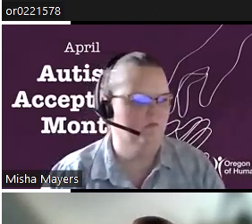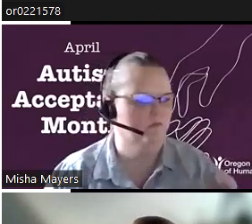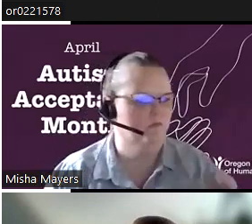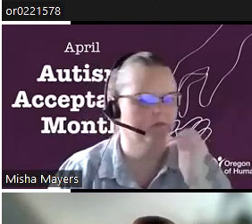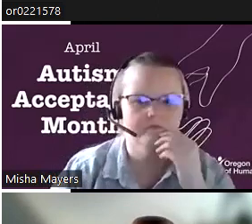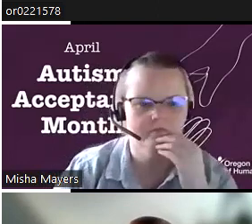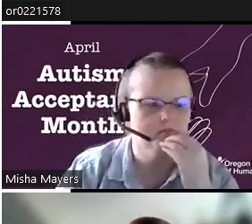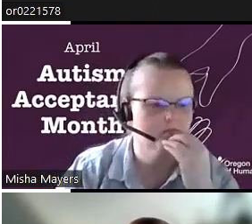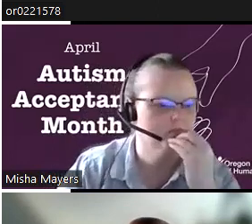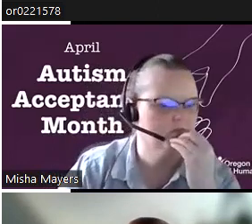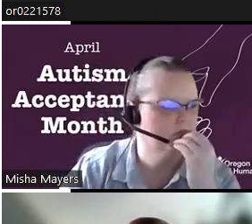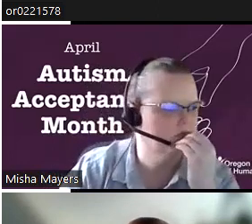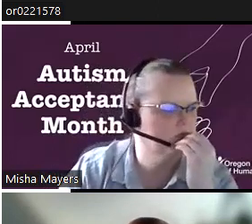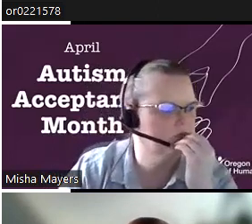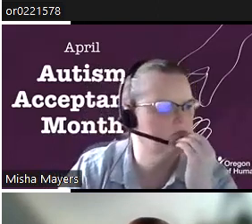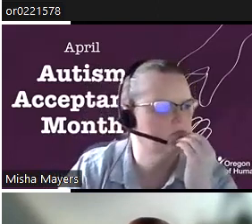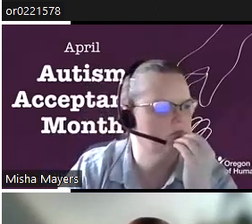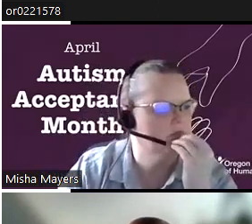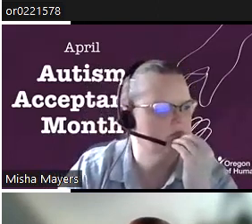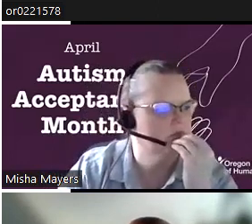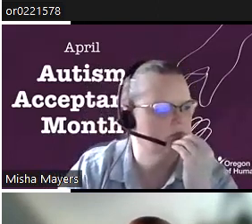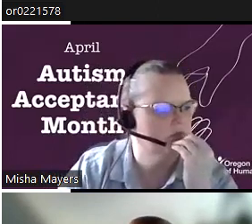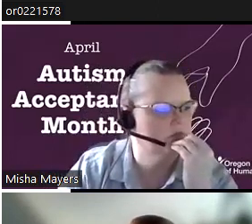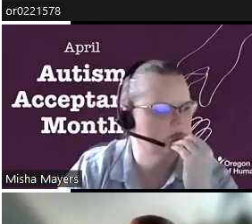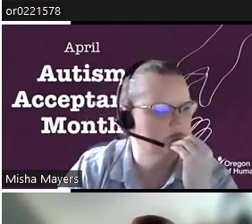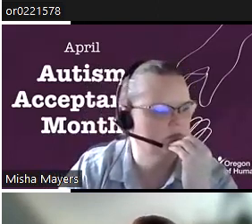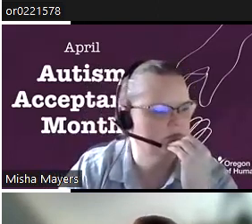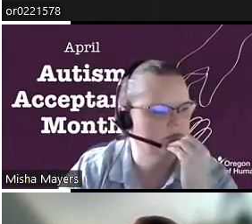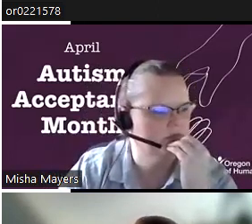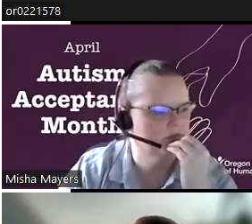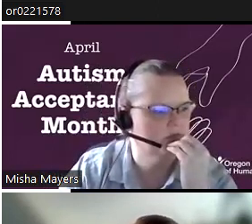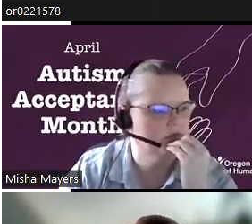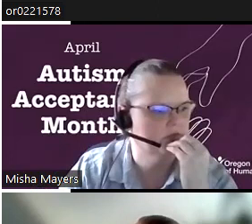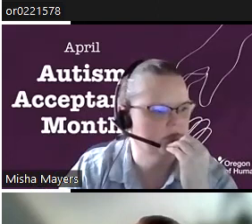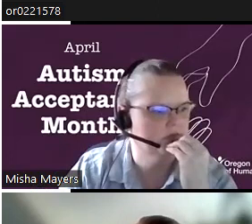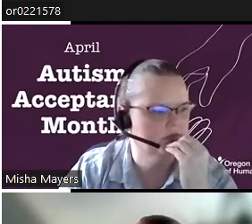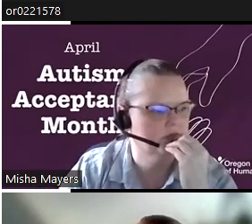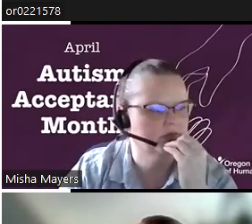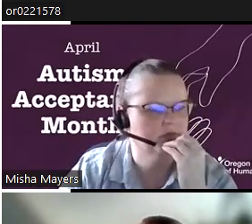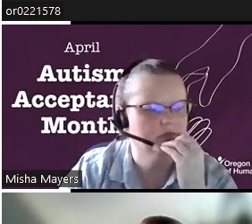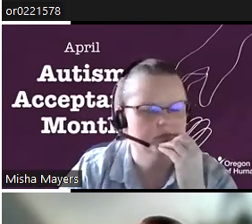BEEN LOOKING INTO IS DIFFERENT WAYS TO KIND OF GET THE WORD OUT THAT PEOPLE CAN USE LICENSE